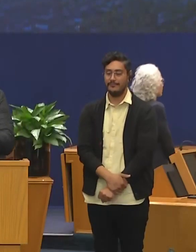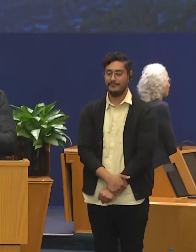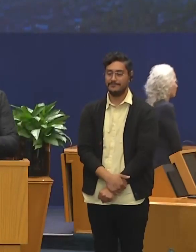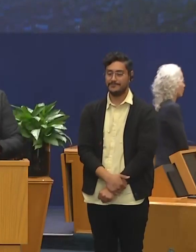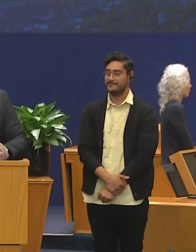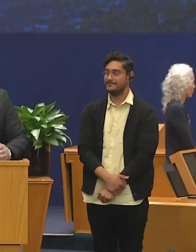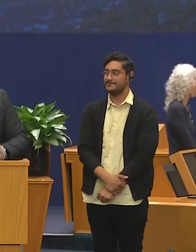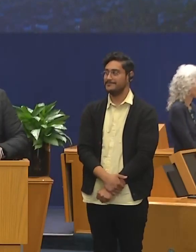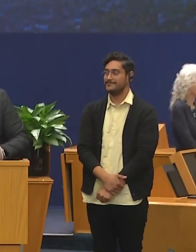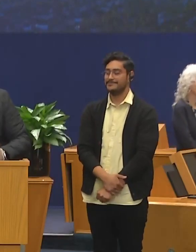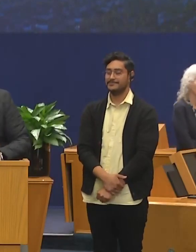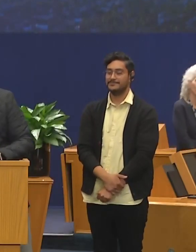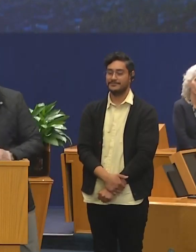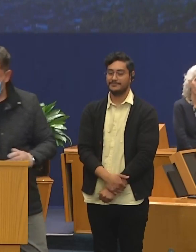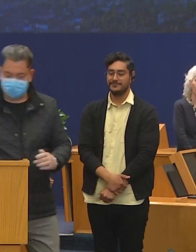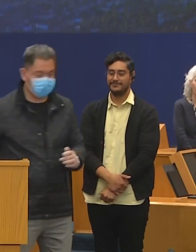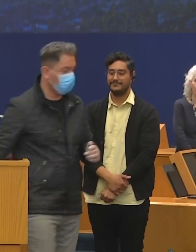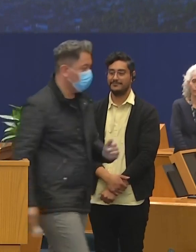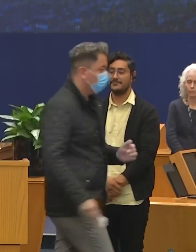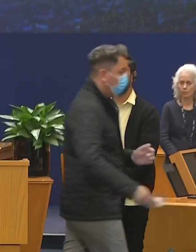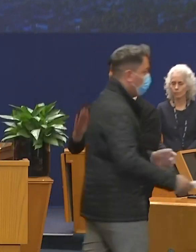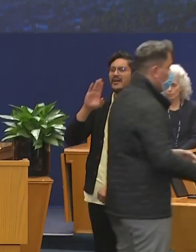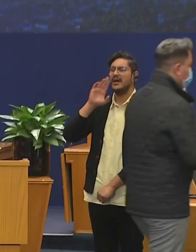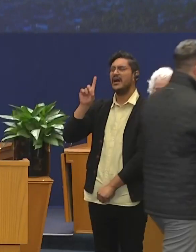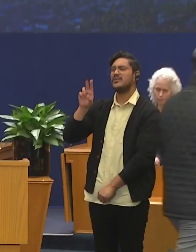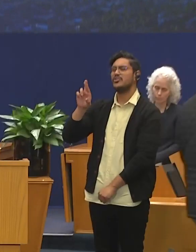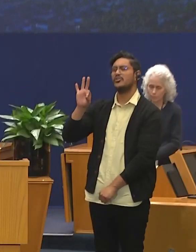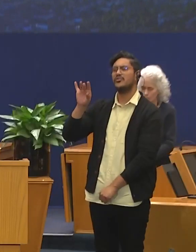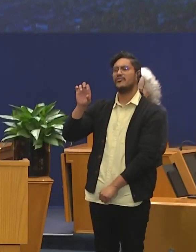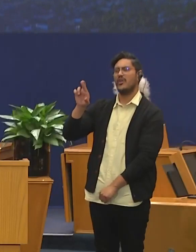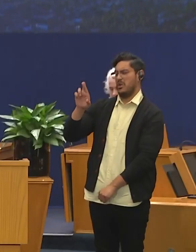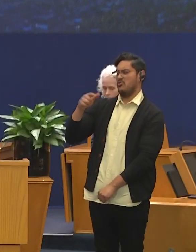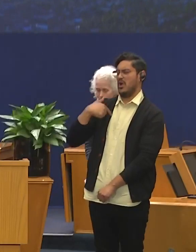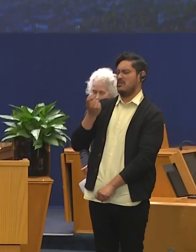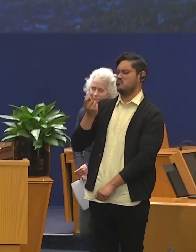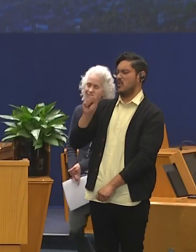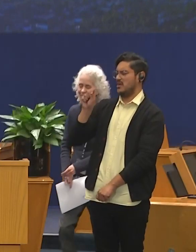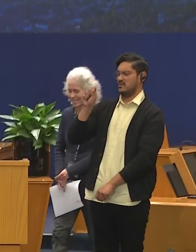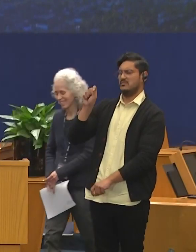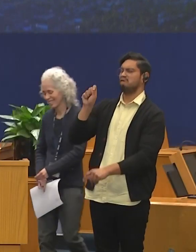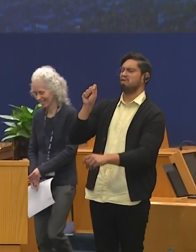BRIAN WITH AP. PLEASE GO AHEAD. HI, DR. FERRER.